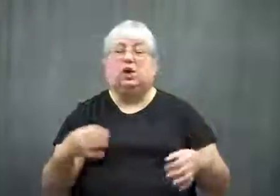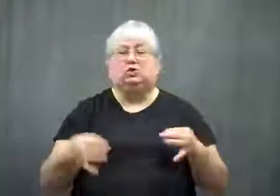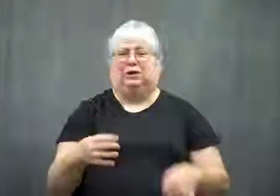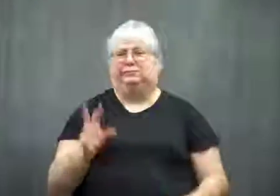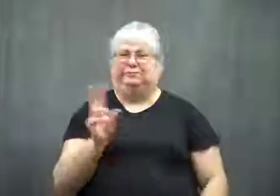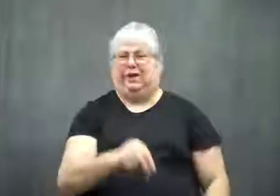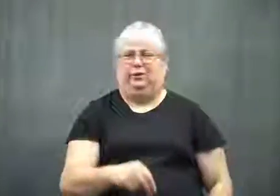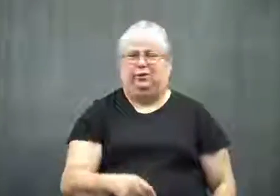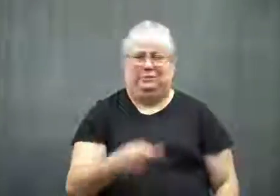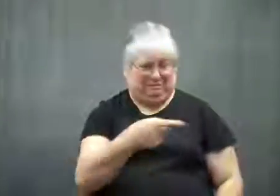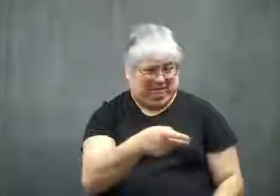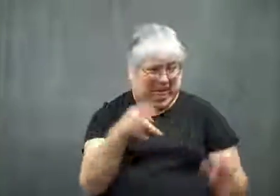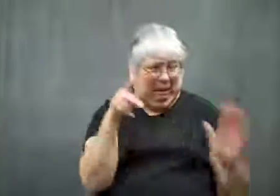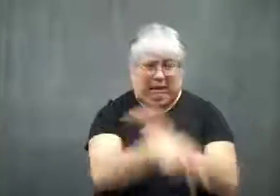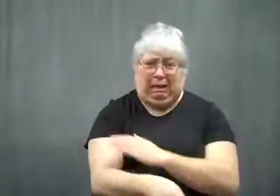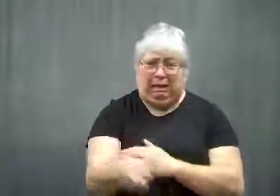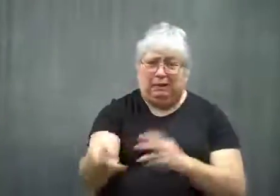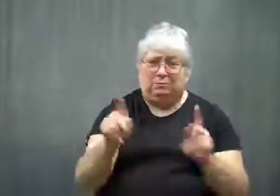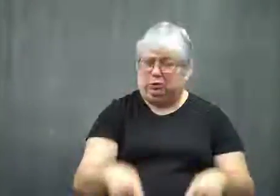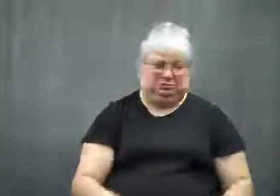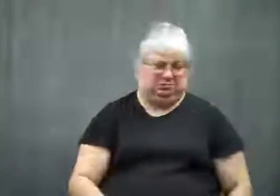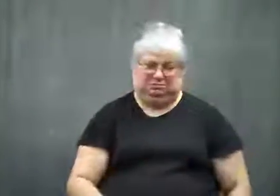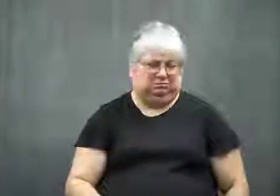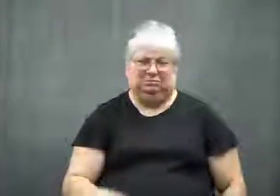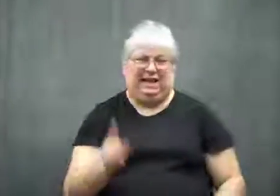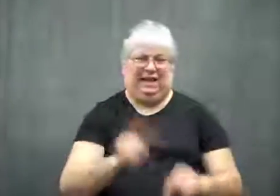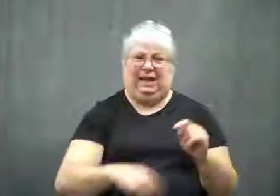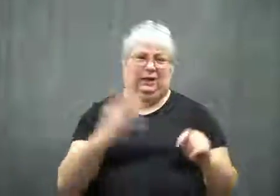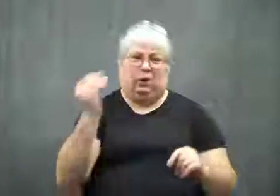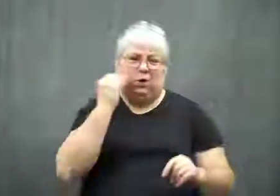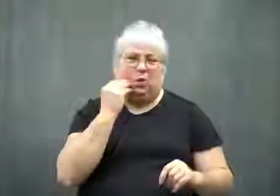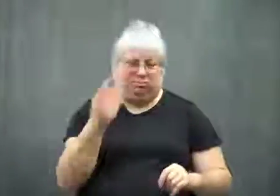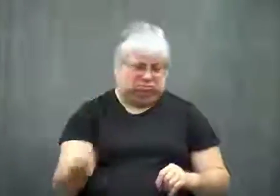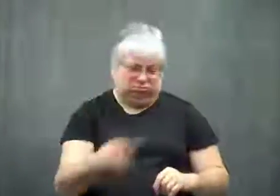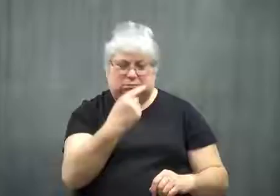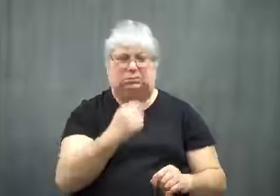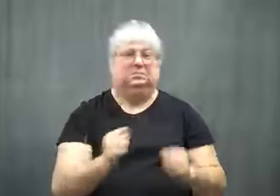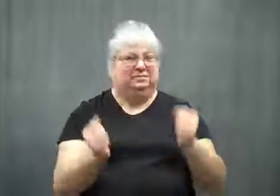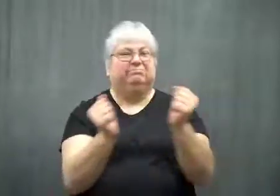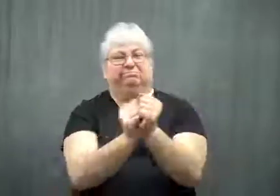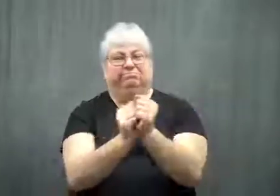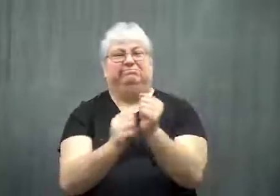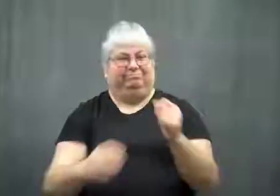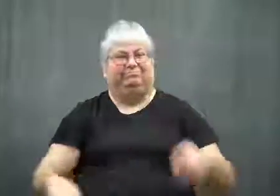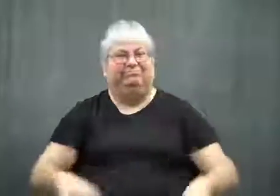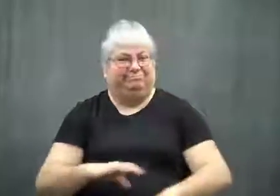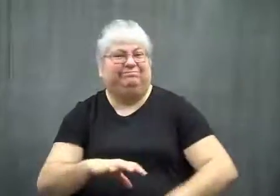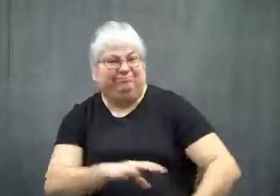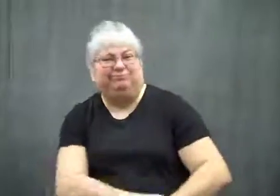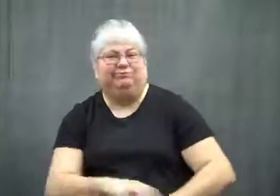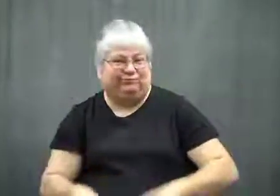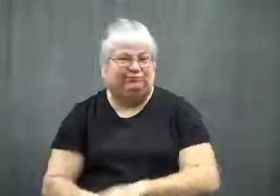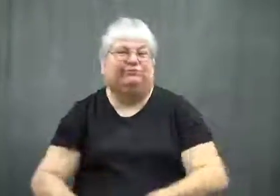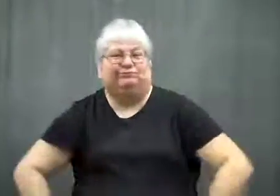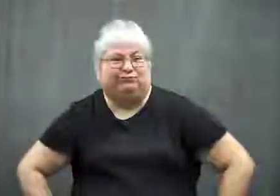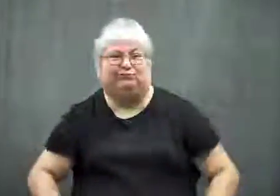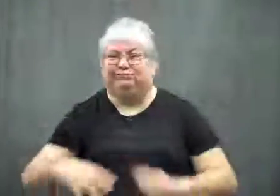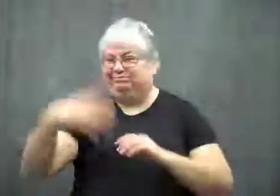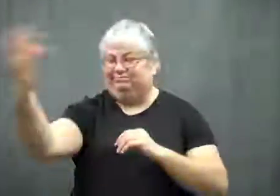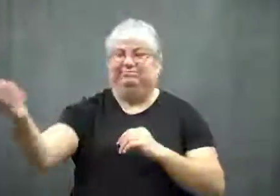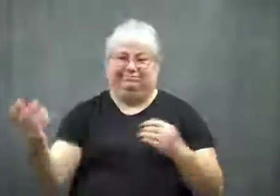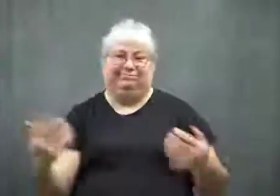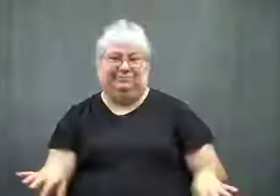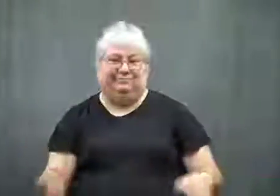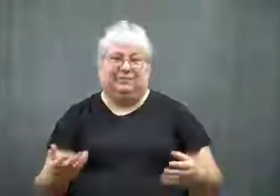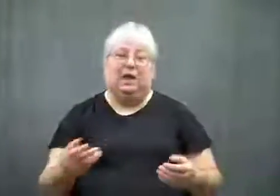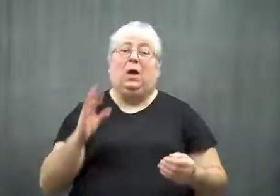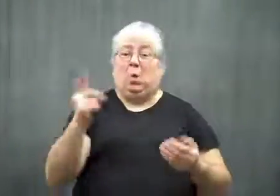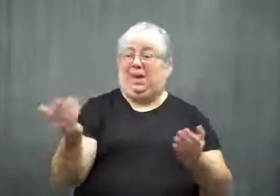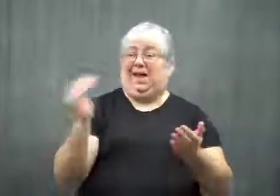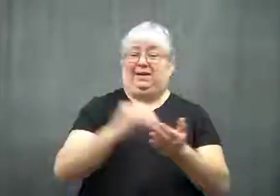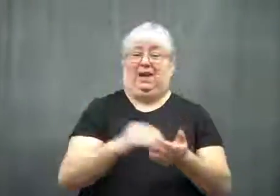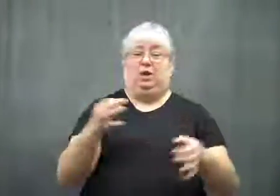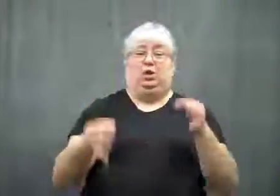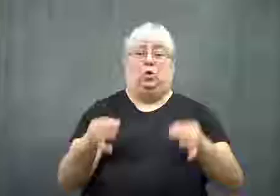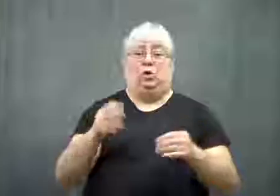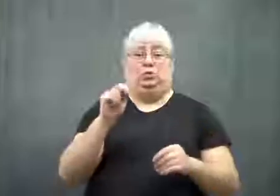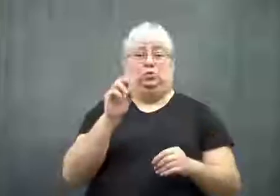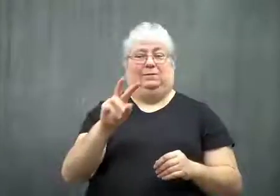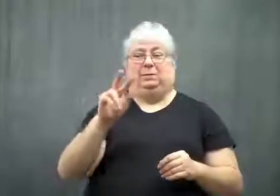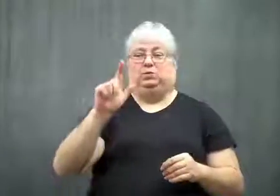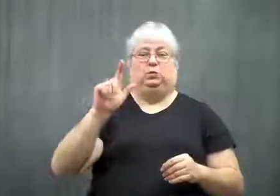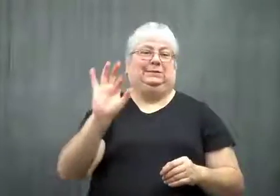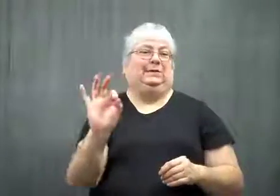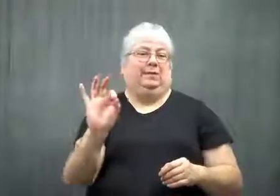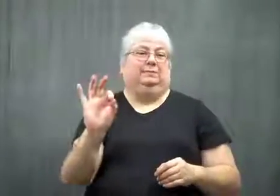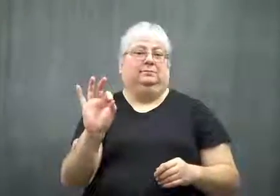The judge denied it, saying he had killed a person. He was handcuffed and taken to jail.